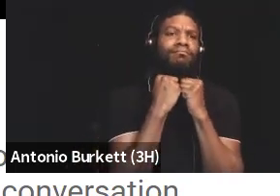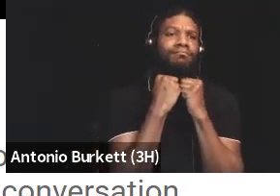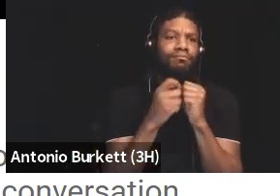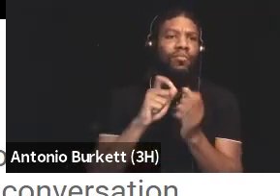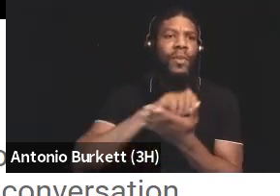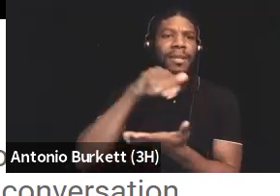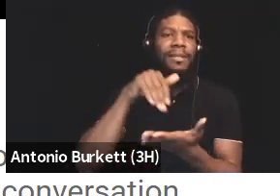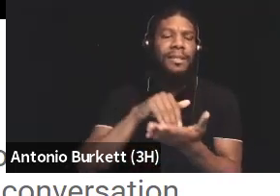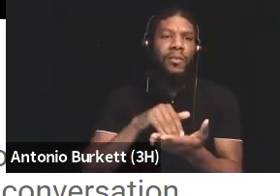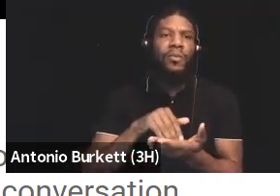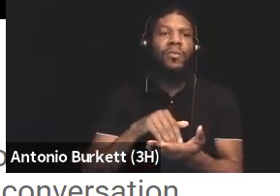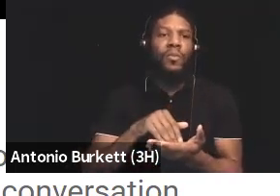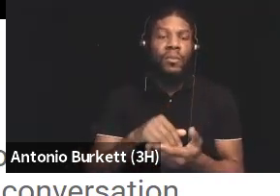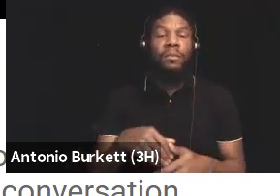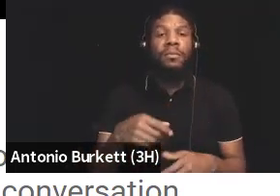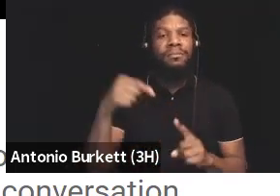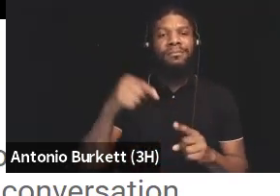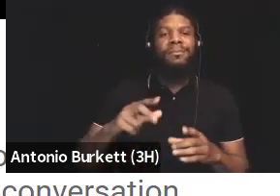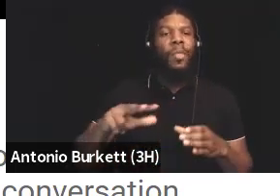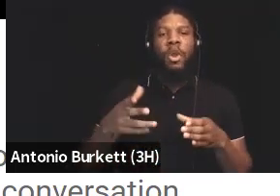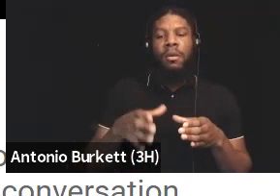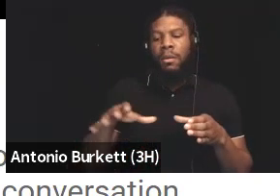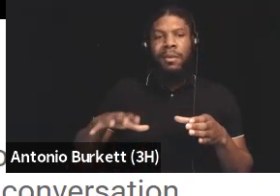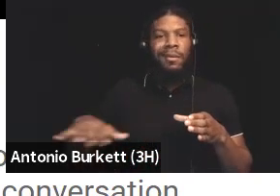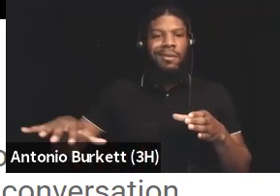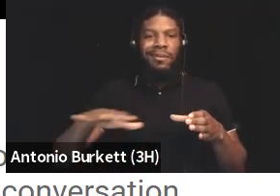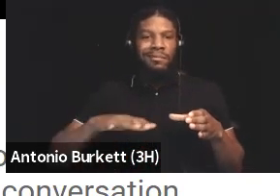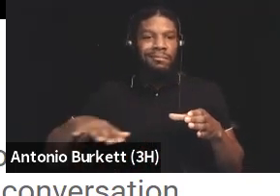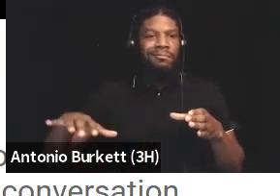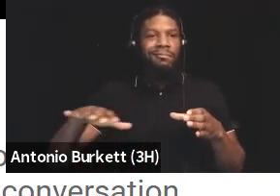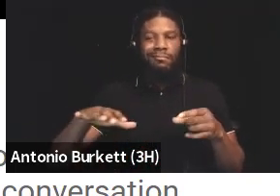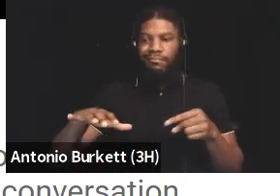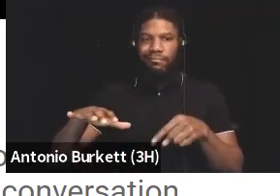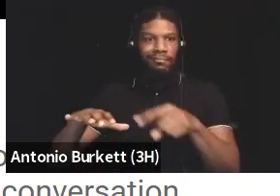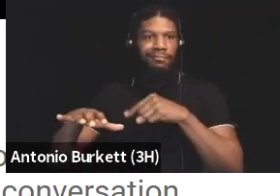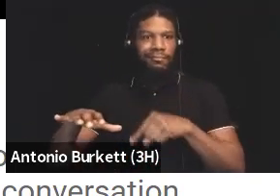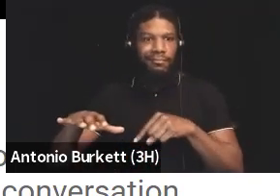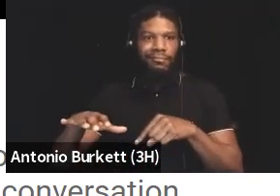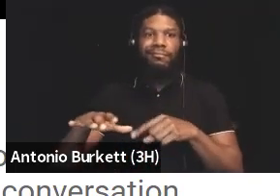you know talking about third space-- so we're talking about student-facing or faculty-facing.